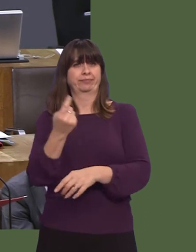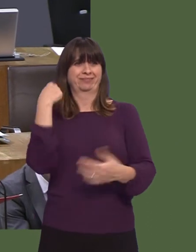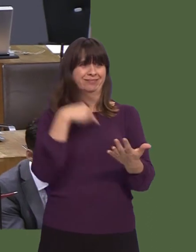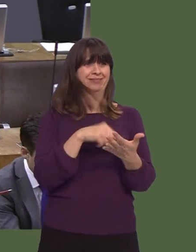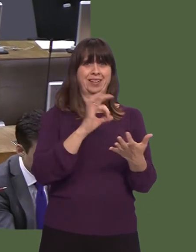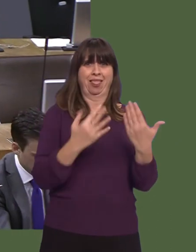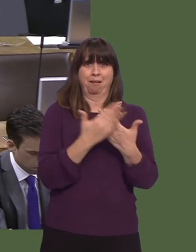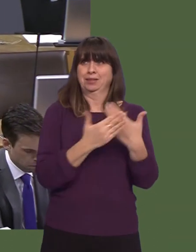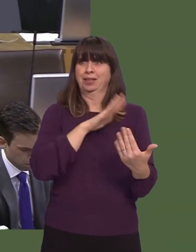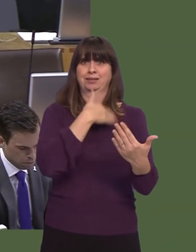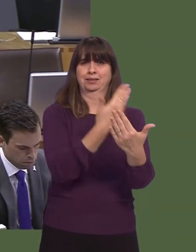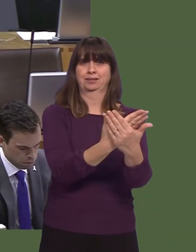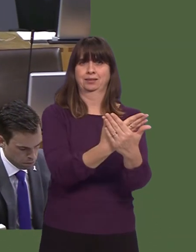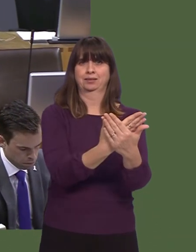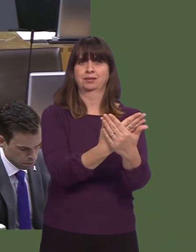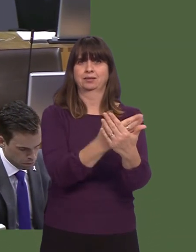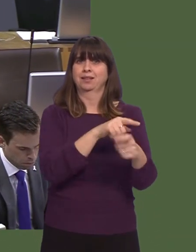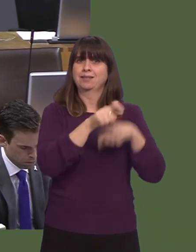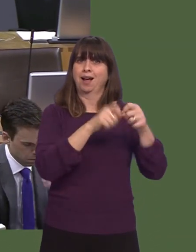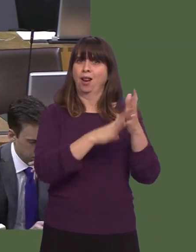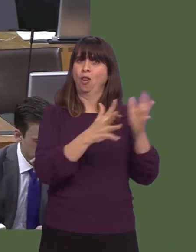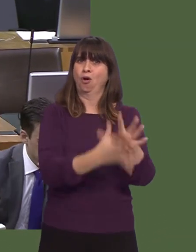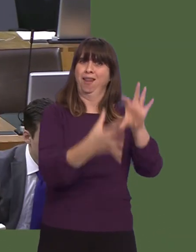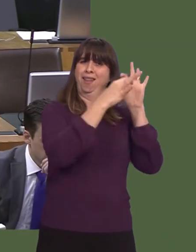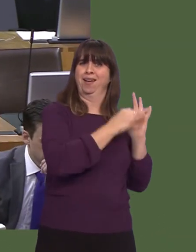it's important for us to understand that, just like most drivers, most cyclists are